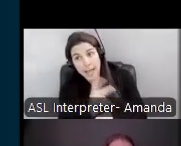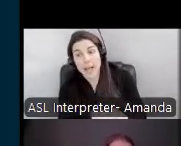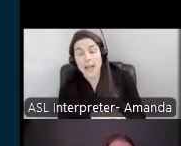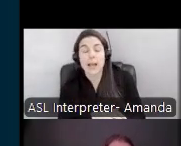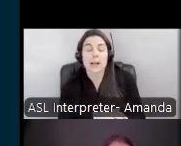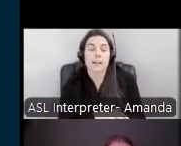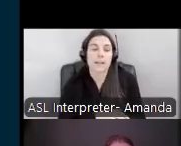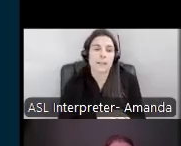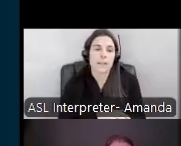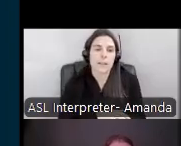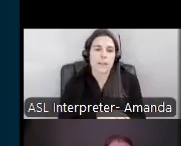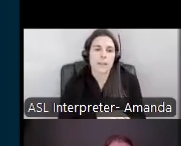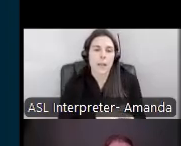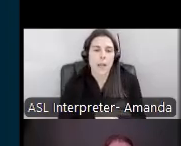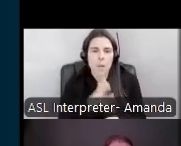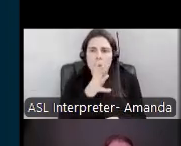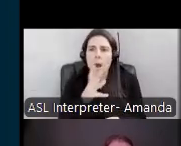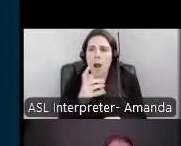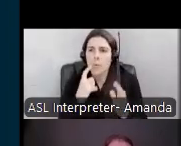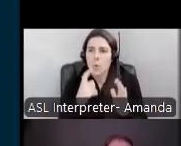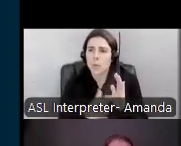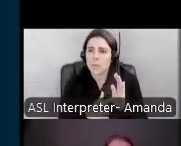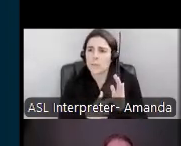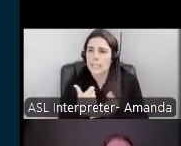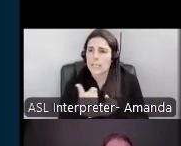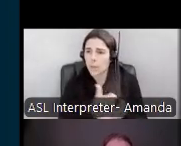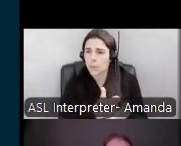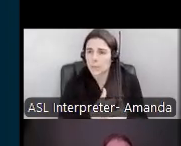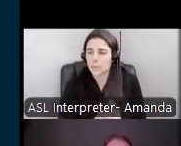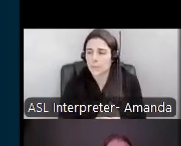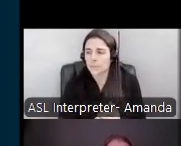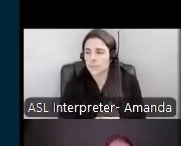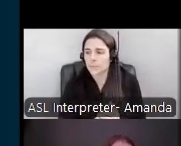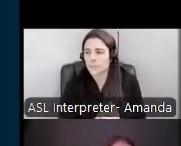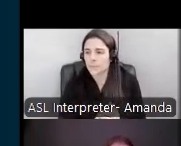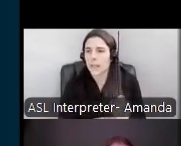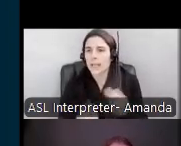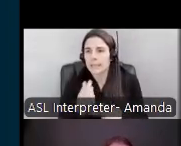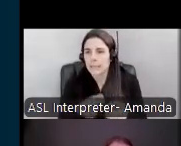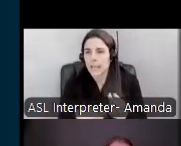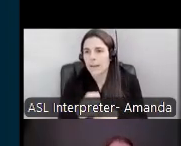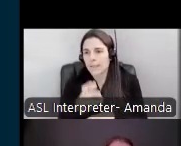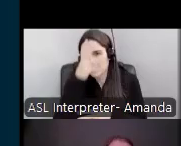back. And mom has noticed this has helped, instead of dad just trying to sneak out and leave,